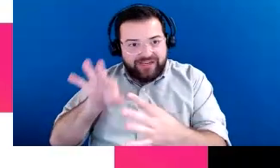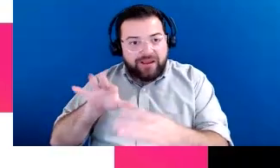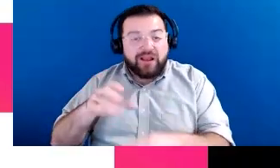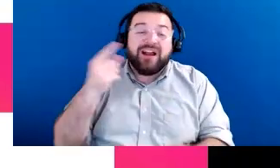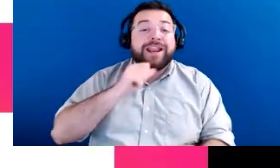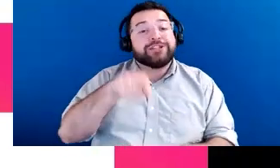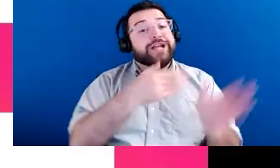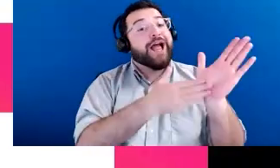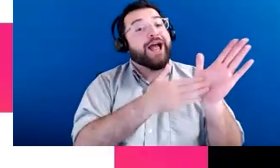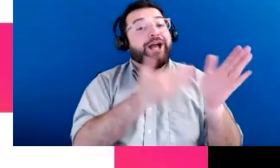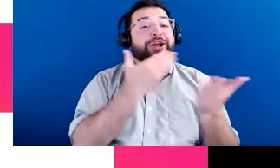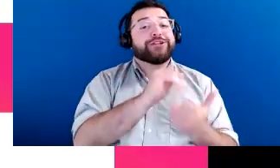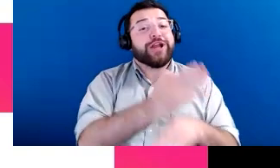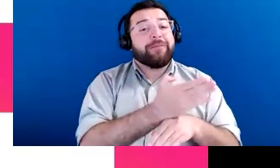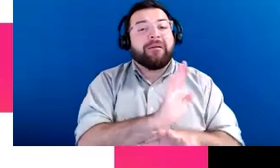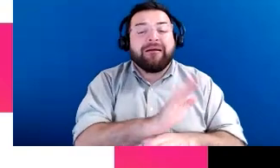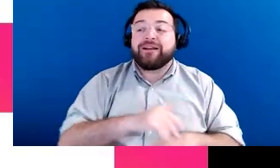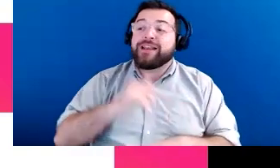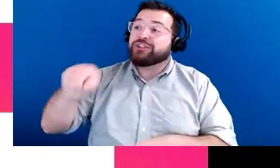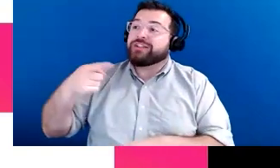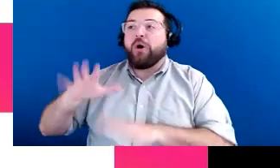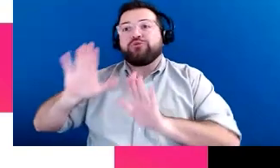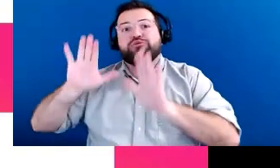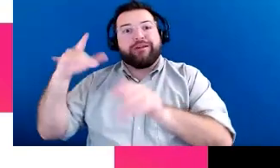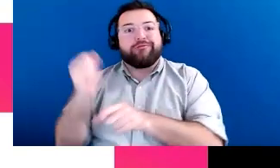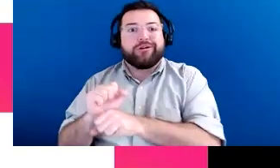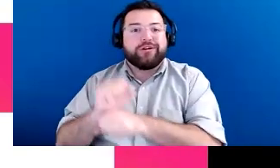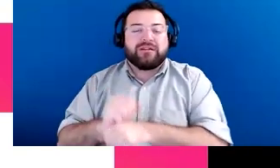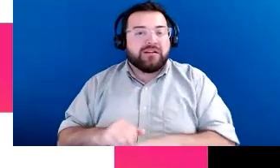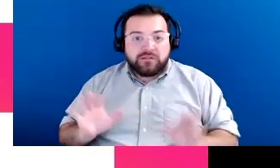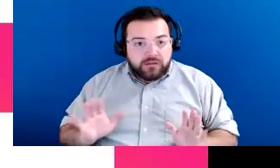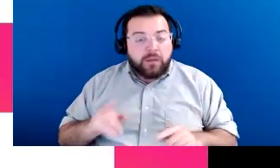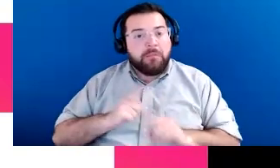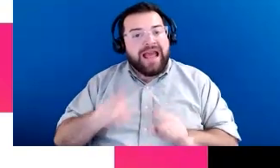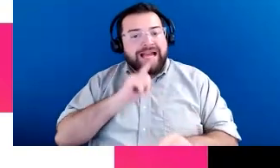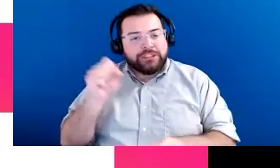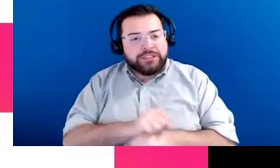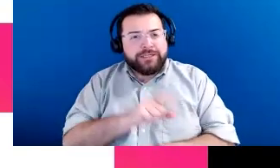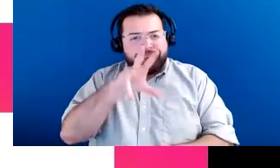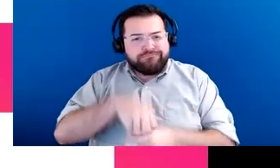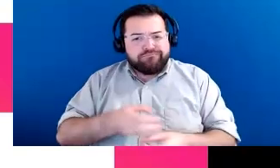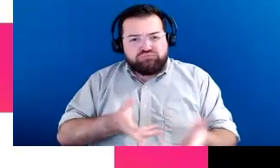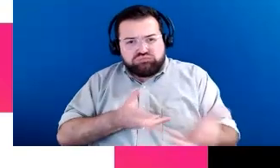You know, great work and that's it, but are you actually responding to them?